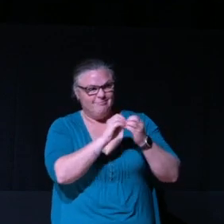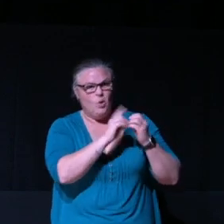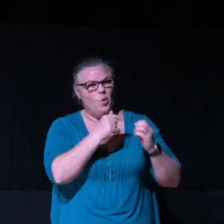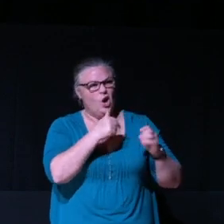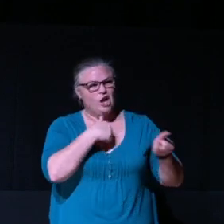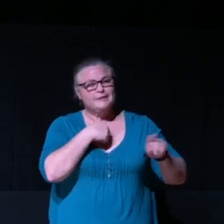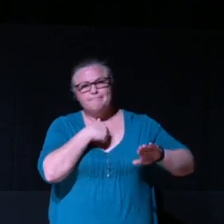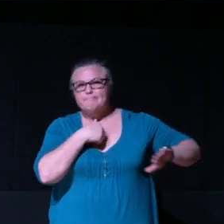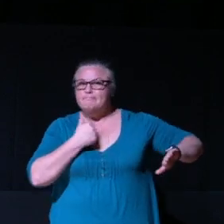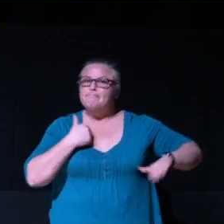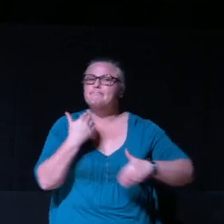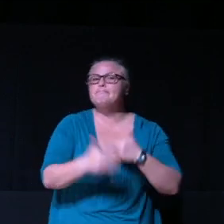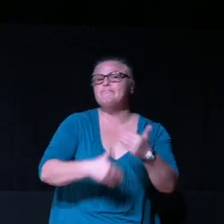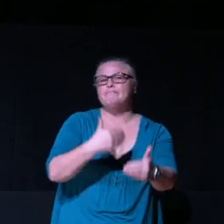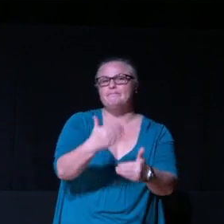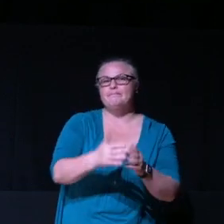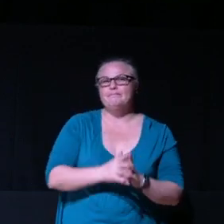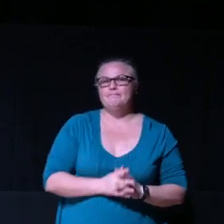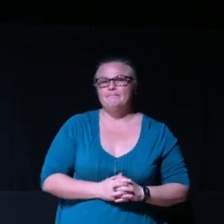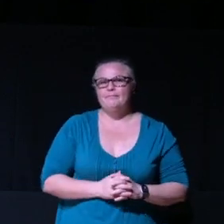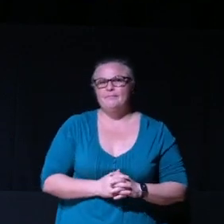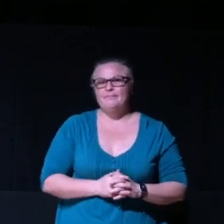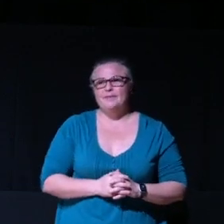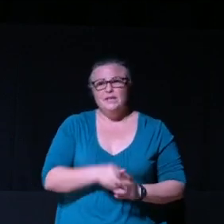be a certain amount of fortification for what you're doing as an artist or as an individual,